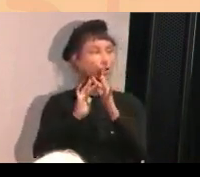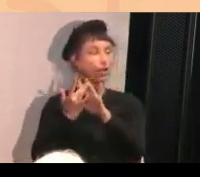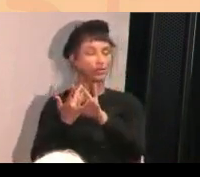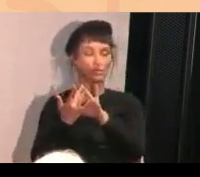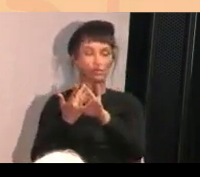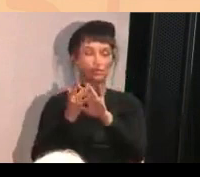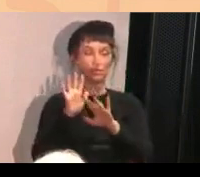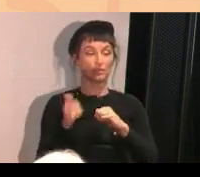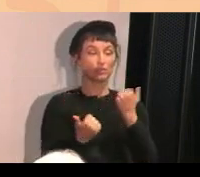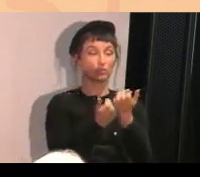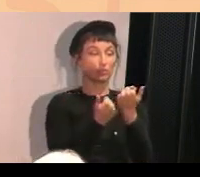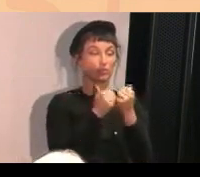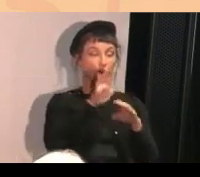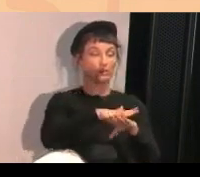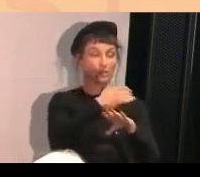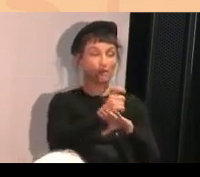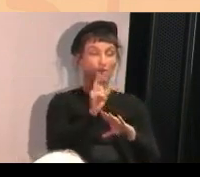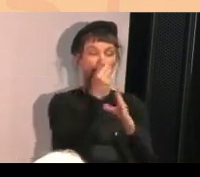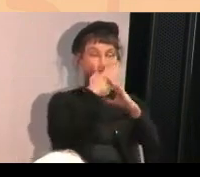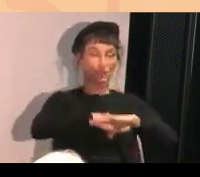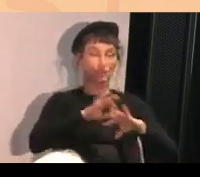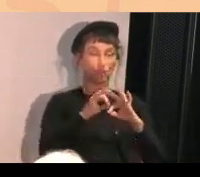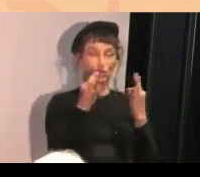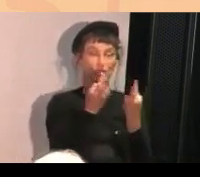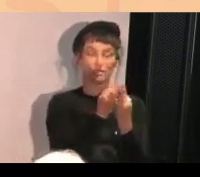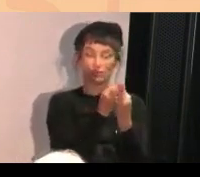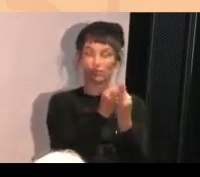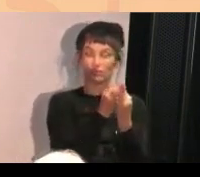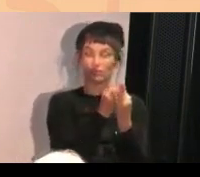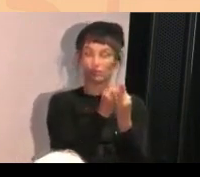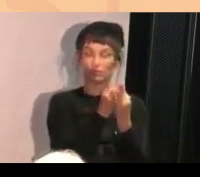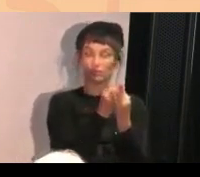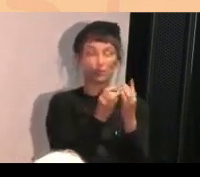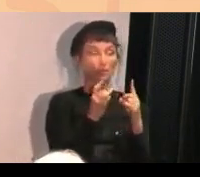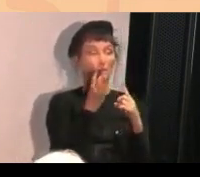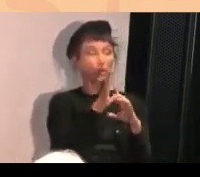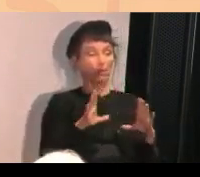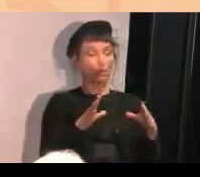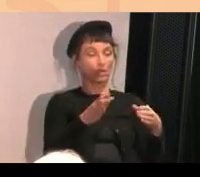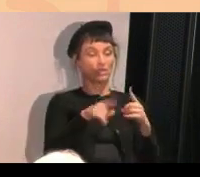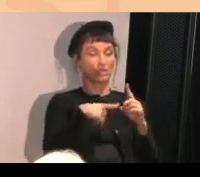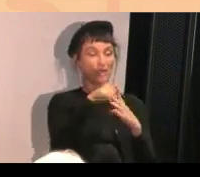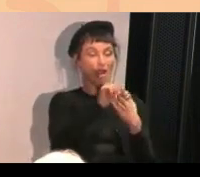supporting established first nation organisations peak bodies and our artists and creatives